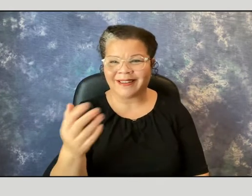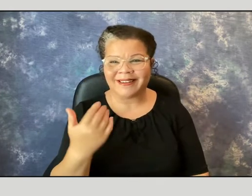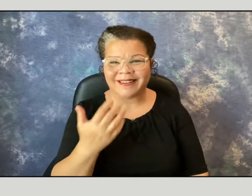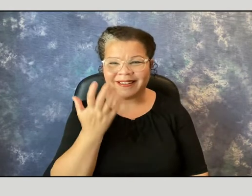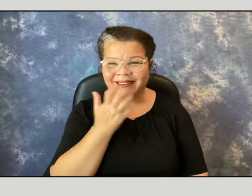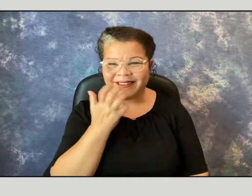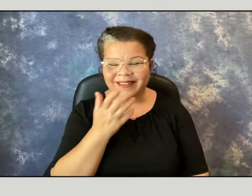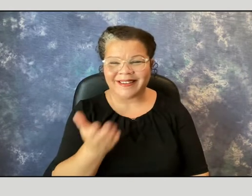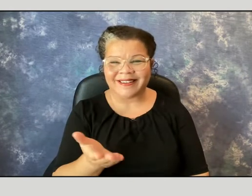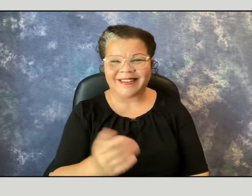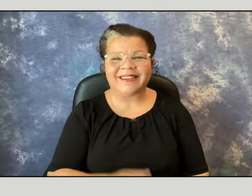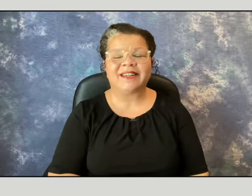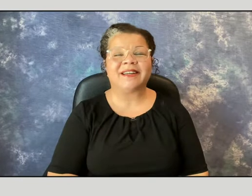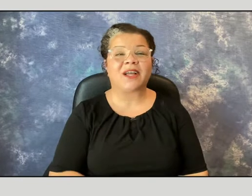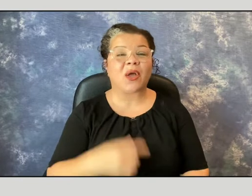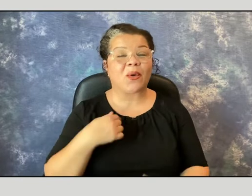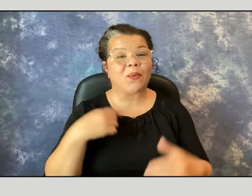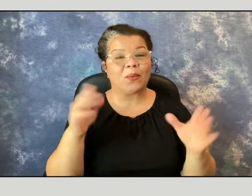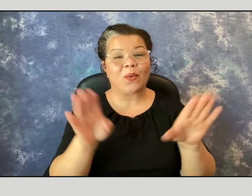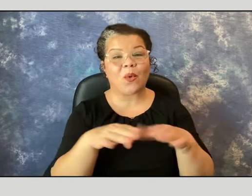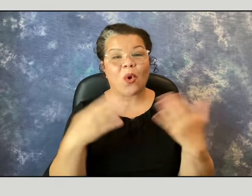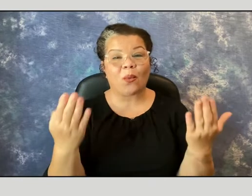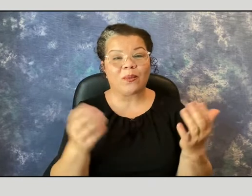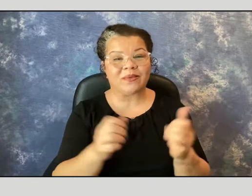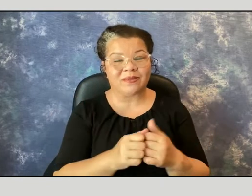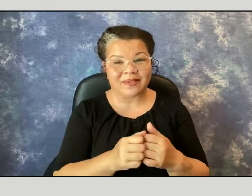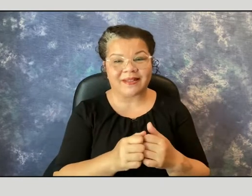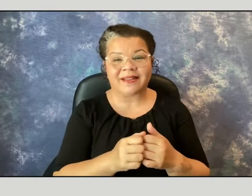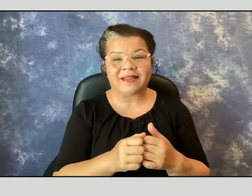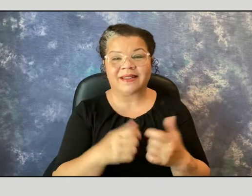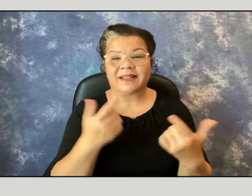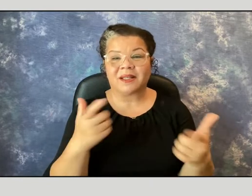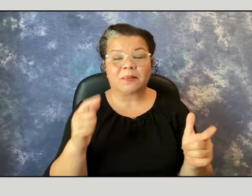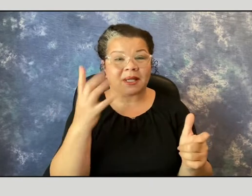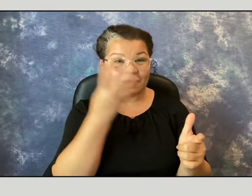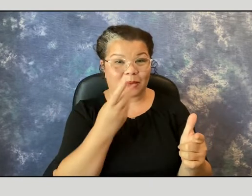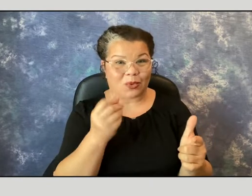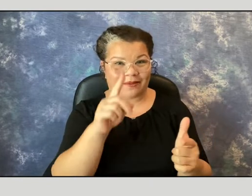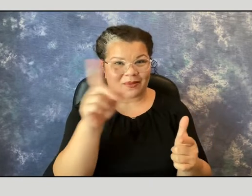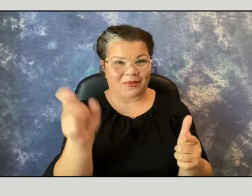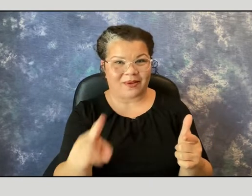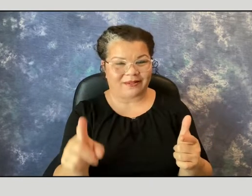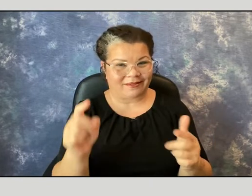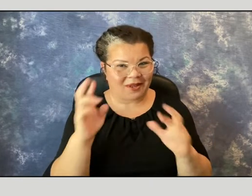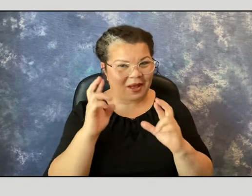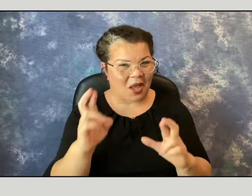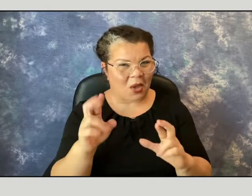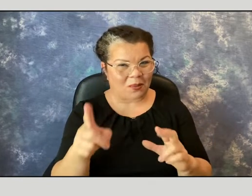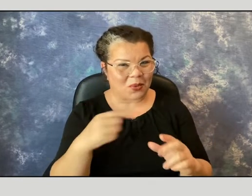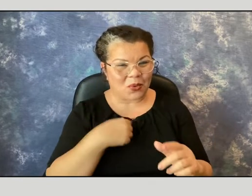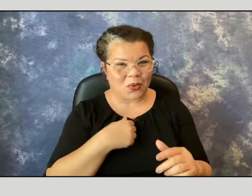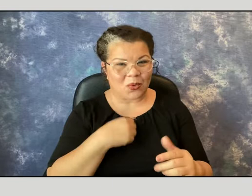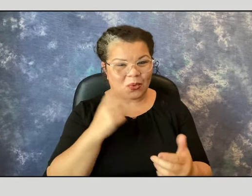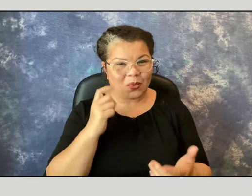So we're gonna open with a big and beautiful question that I hope you will take in all of its breadth.